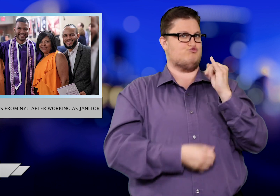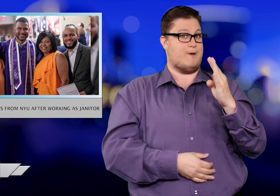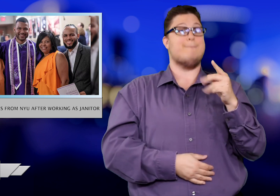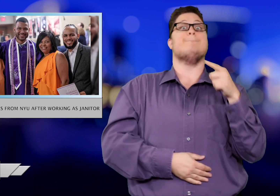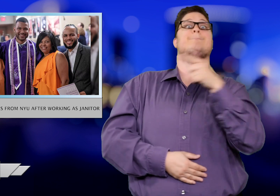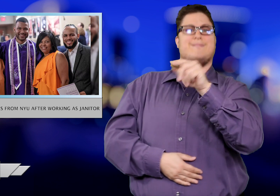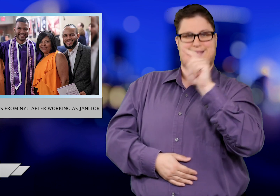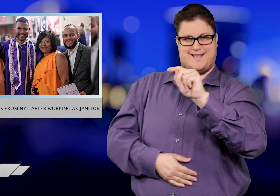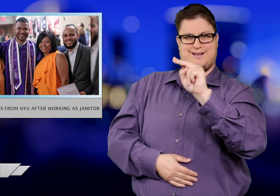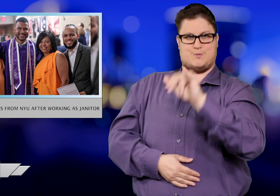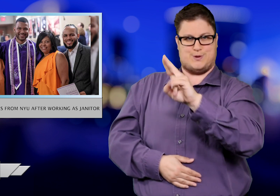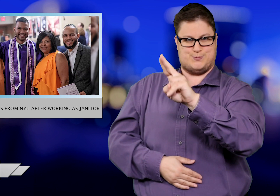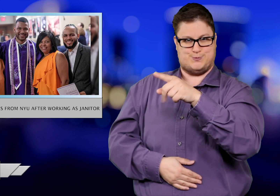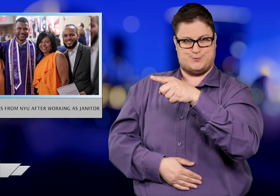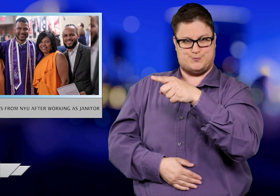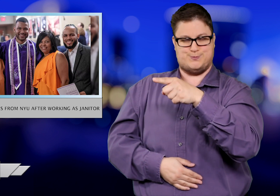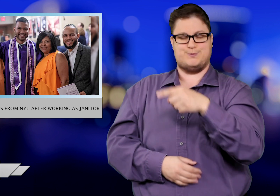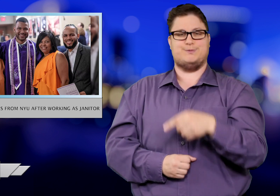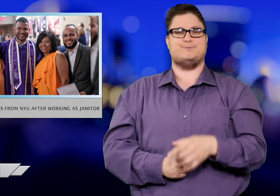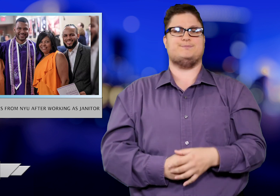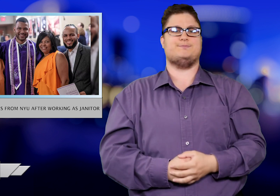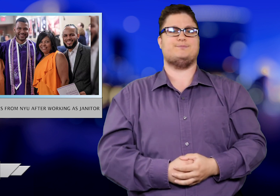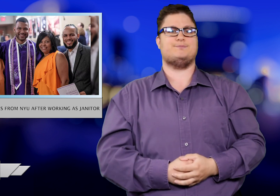job at NYU.